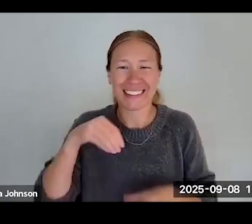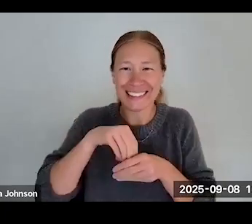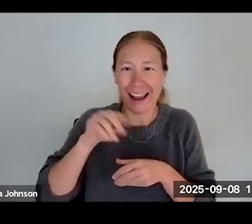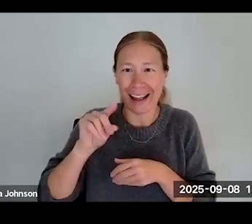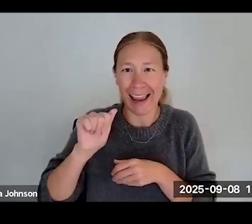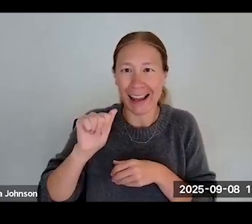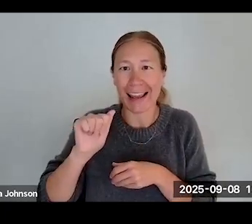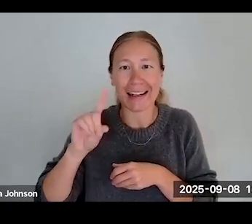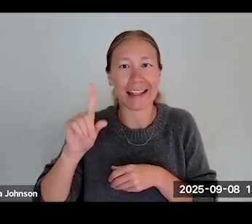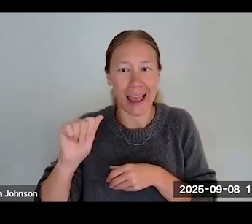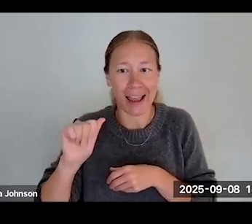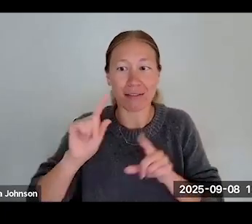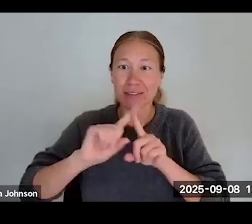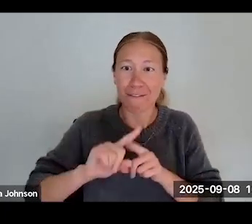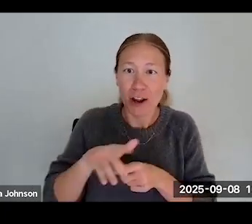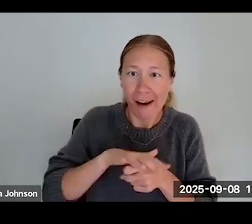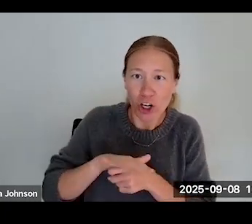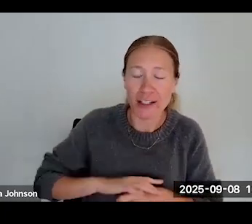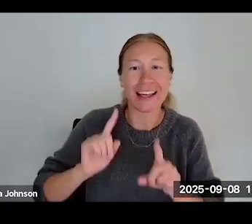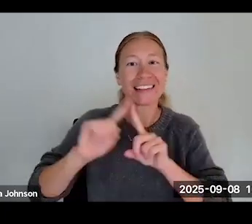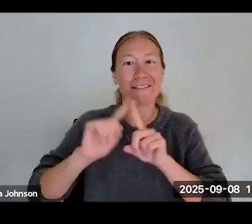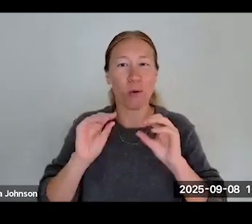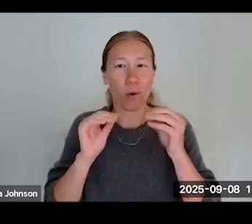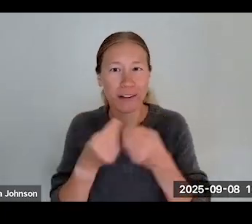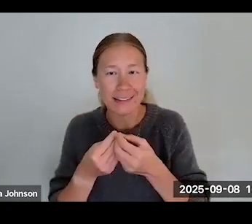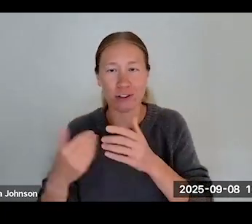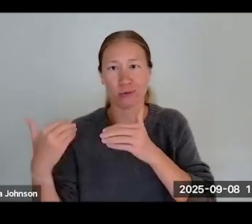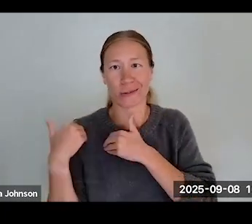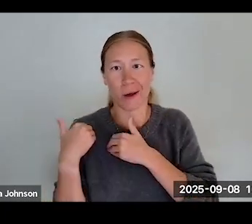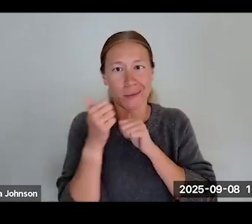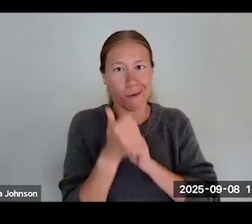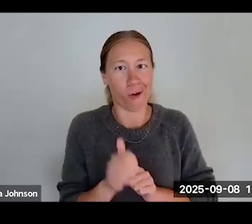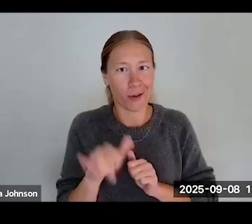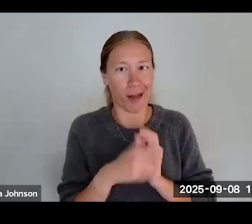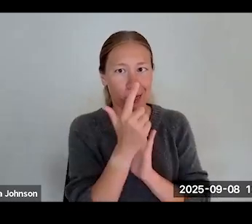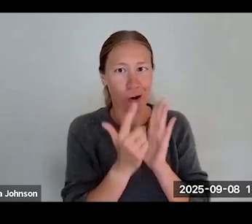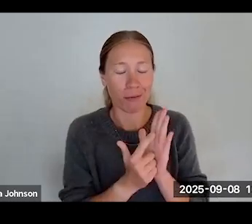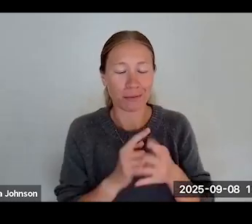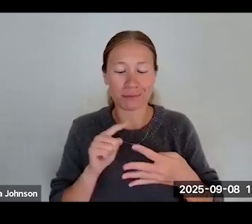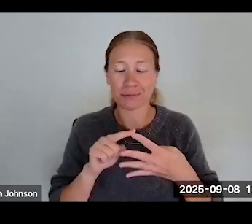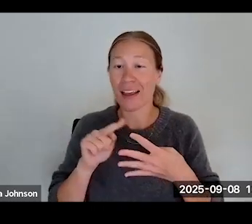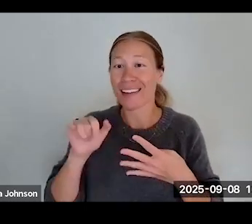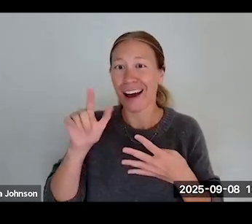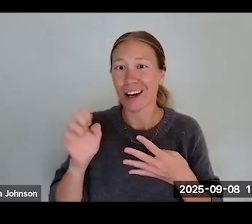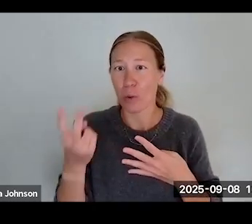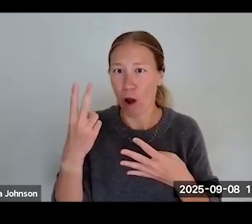and the different types of organizations that have responsibility under the law. Title I covers employment.